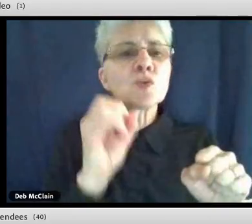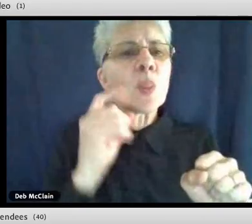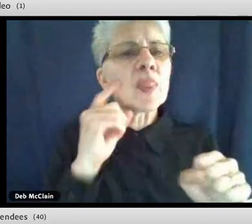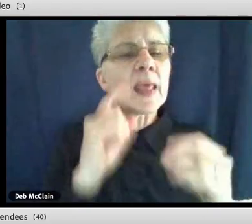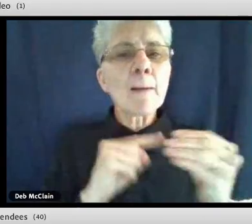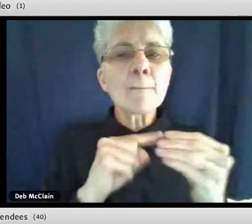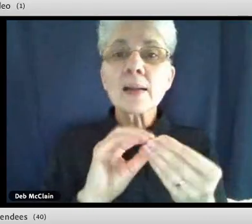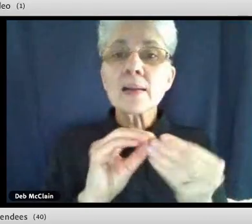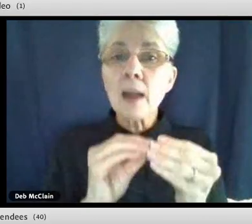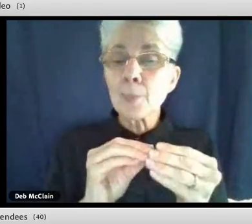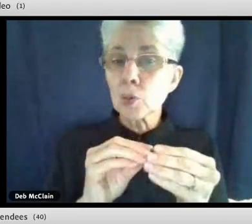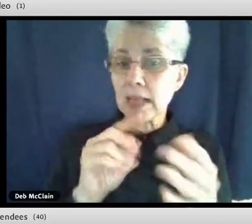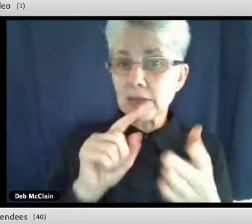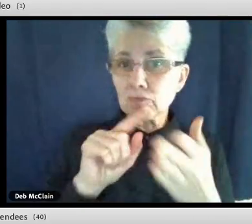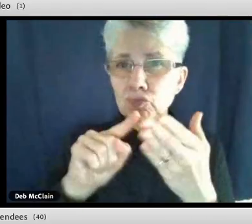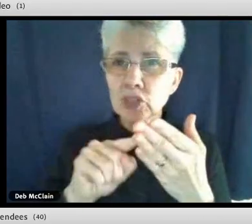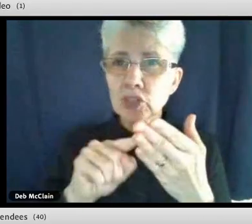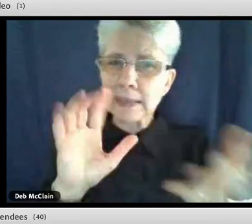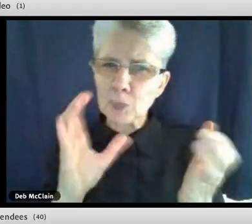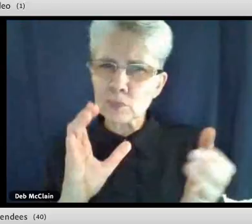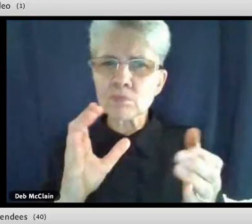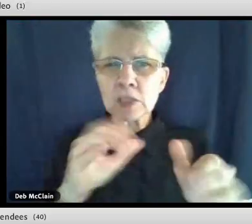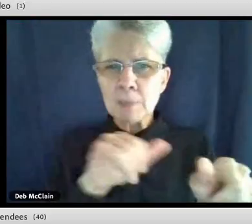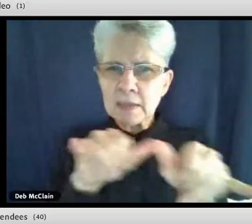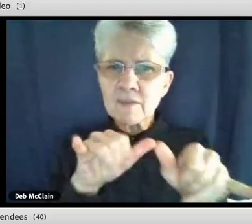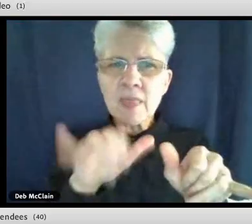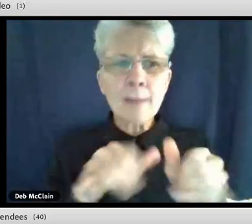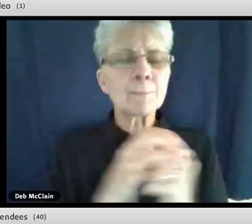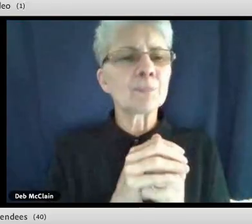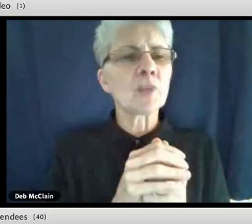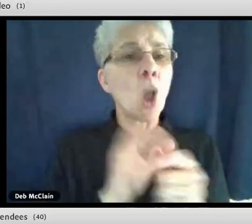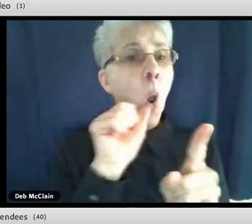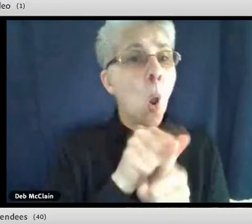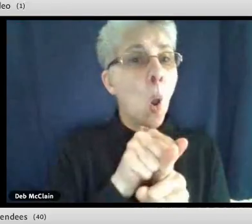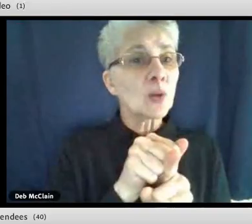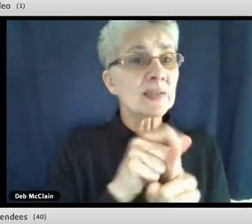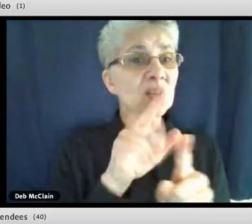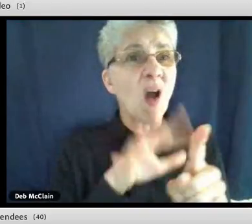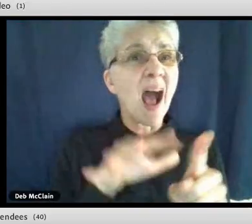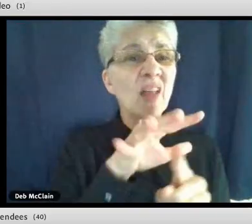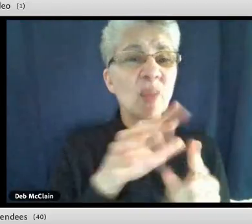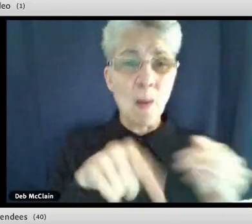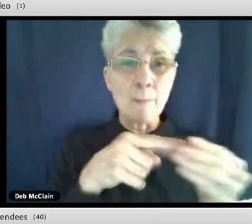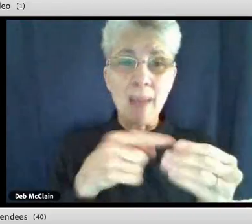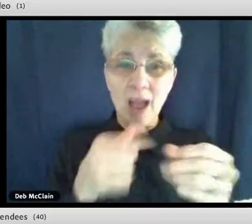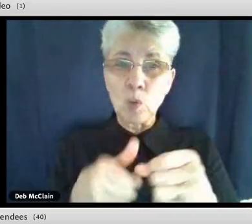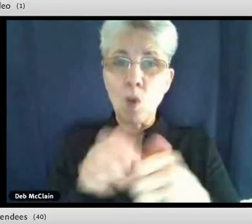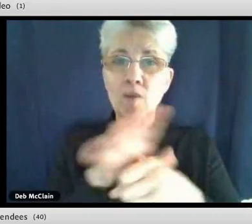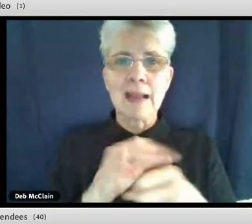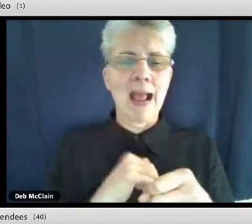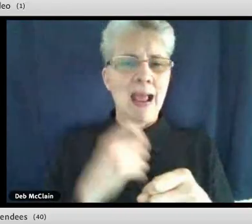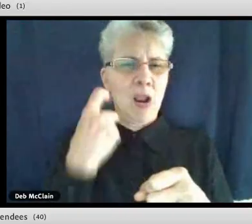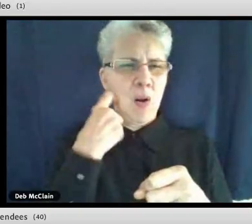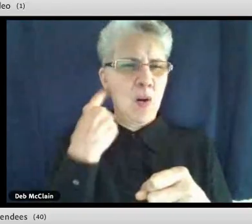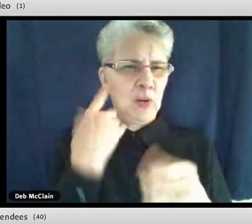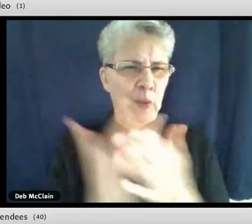and looking at them and putting them in perspective. What hoaxes exist regarding the coronavirus? I just heard a brand-new one last night.